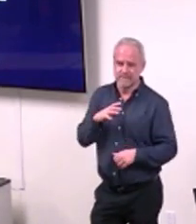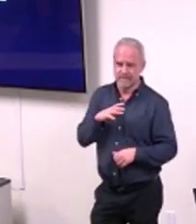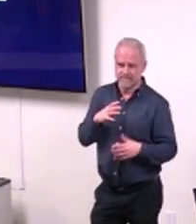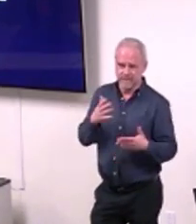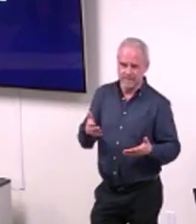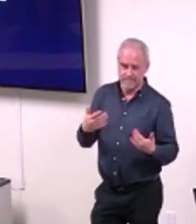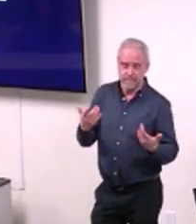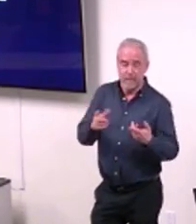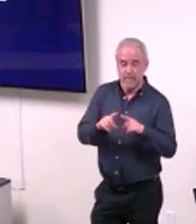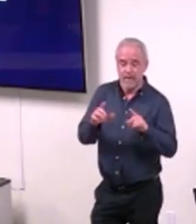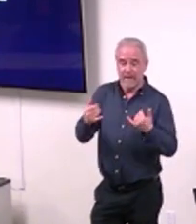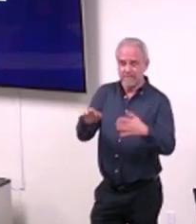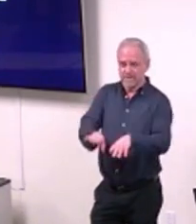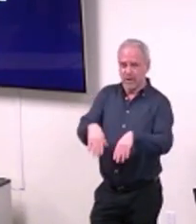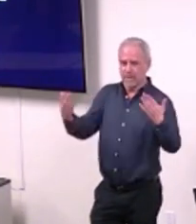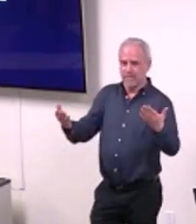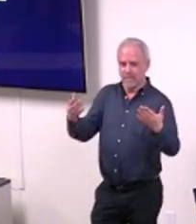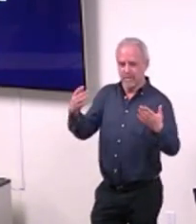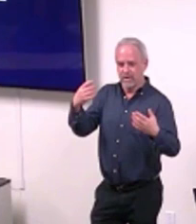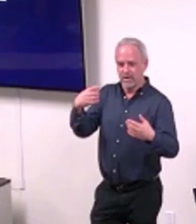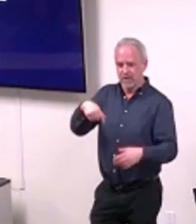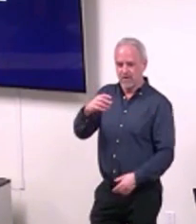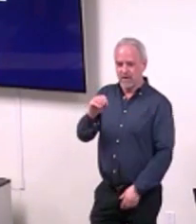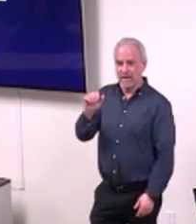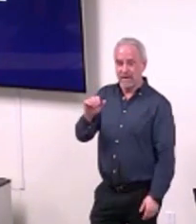And don't ask me any hard questions. I'll just be like, I don't know.